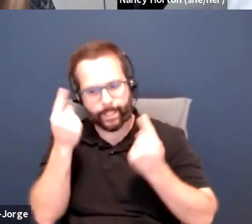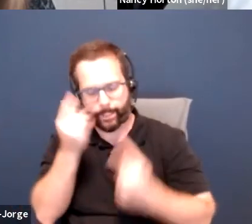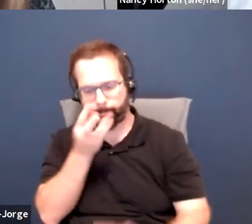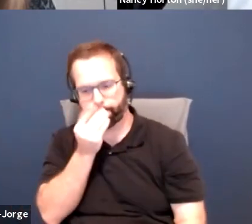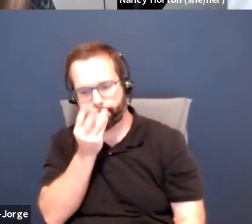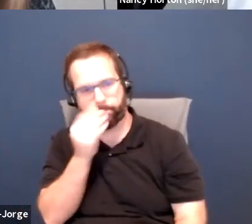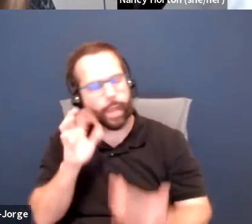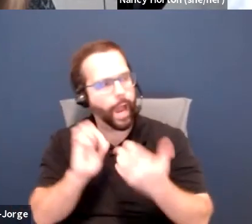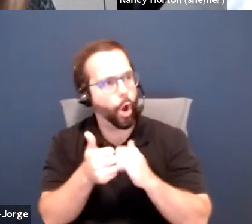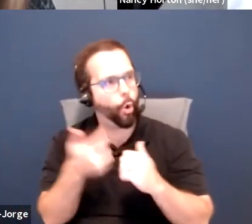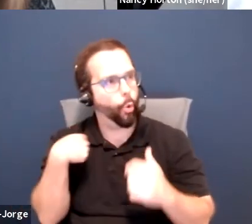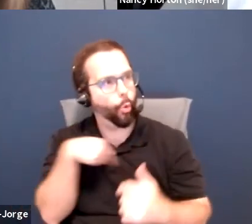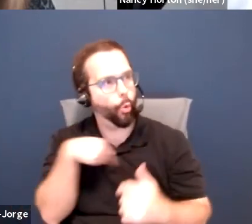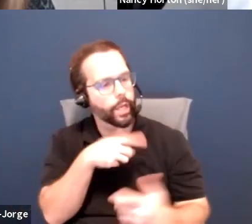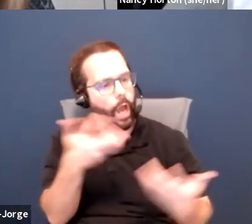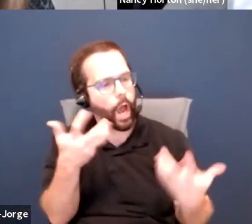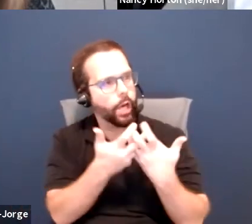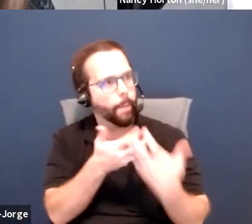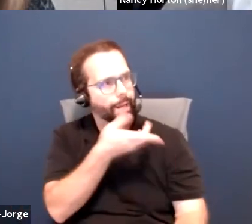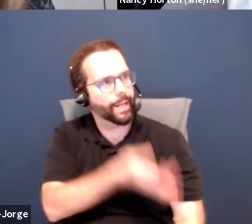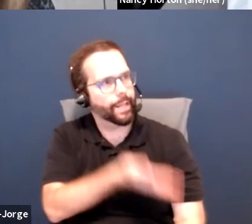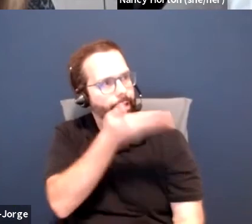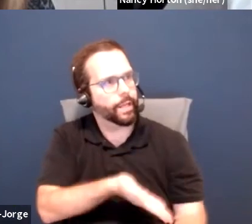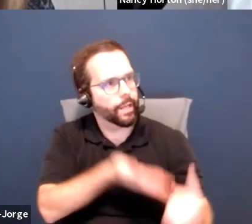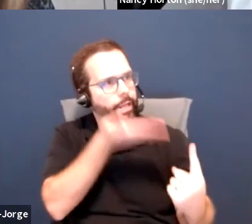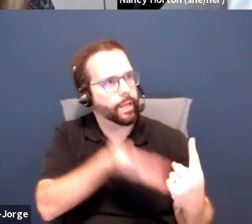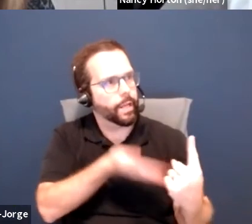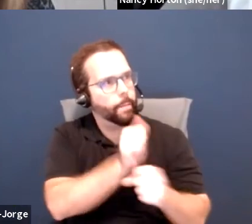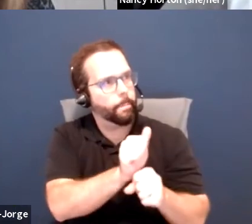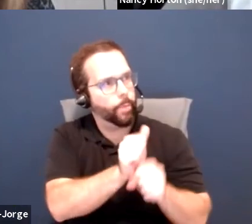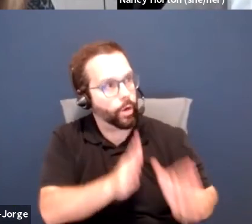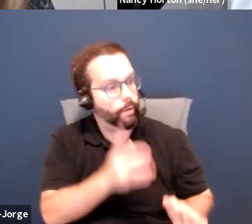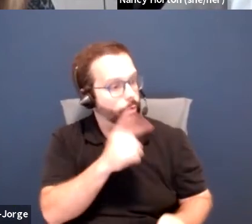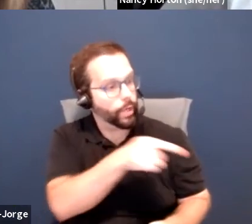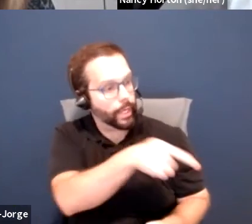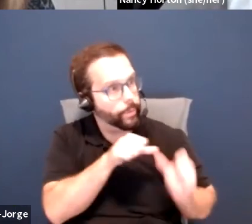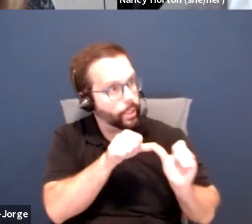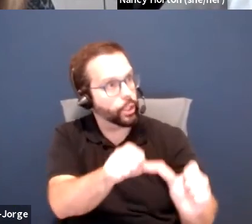again, going to have to consider that that worker is -- you know, how can we accommodate that worker so that they